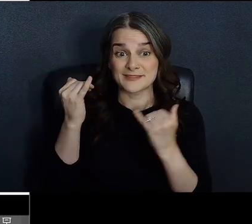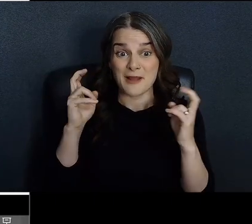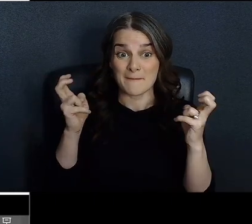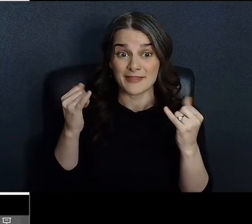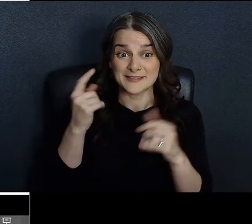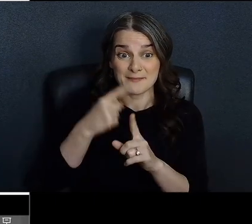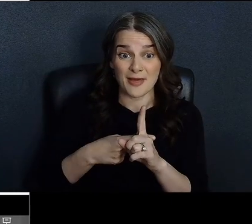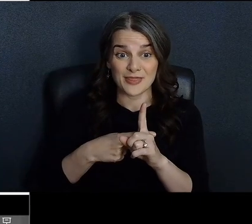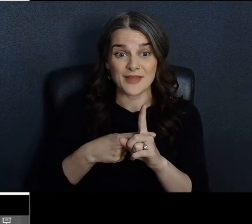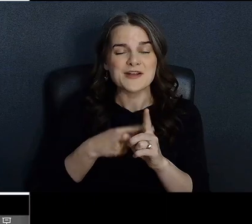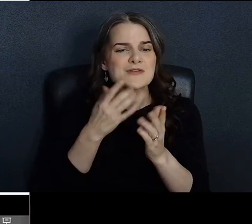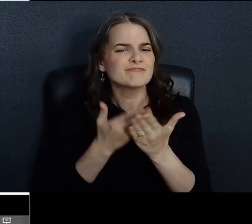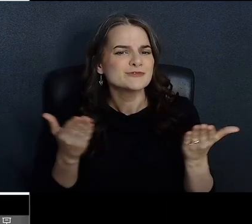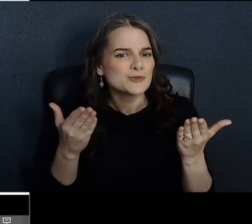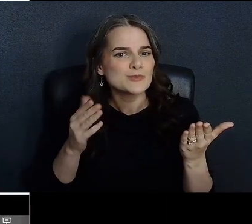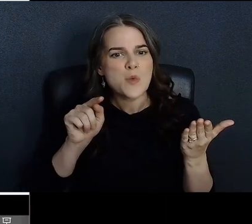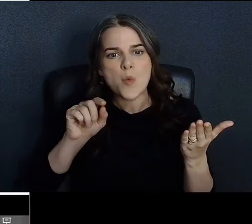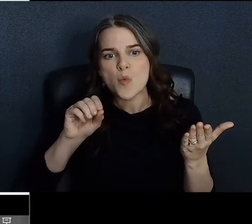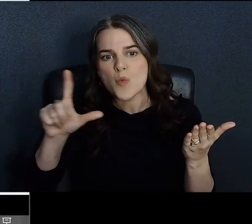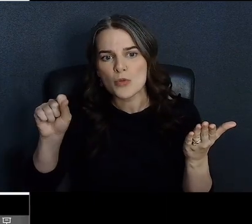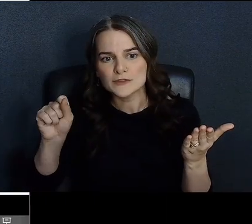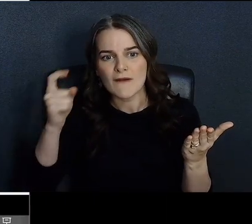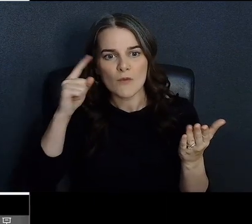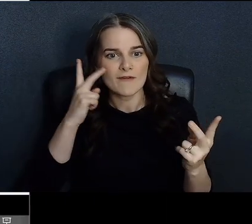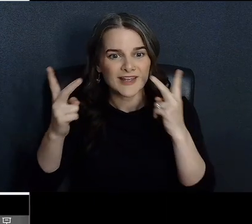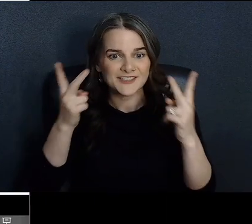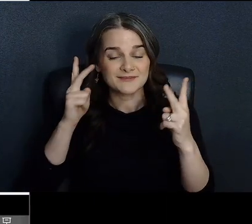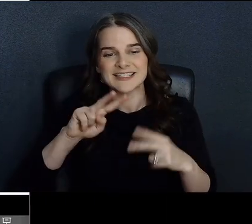This is the second session of our current series entitled